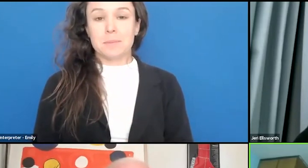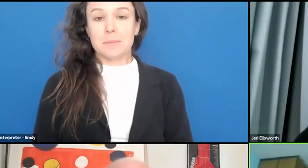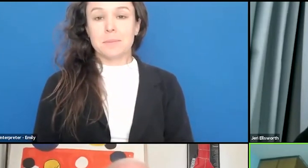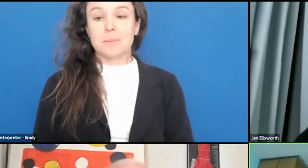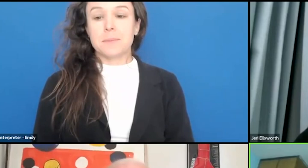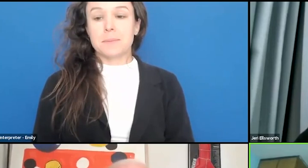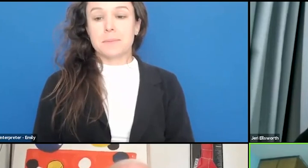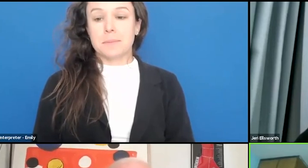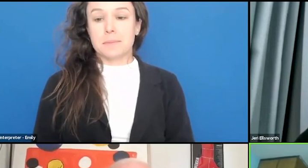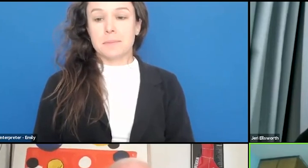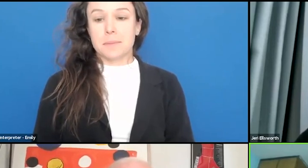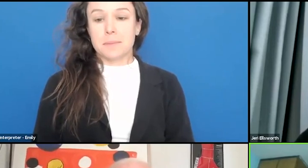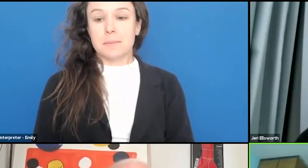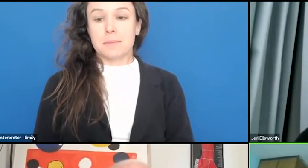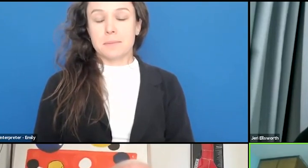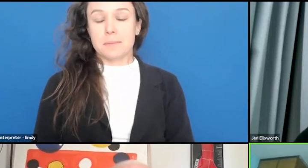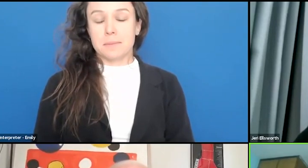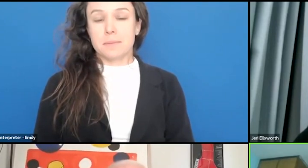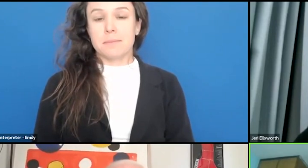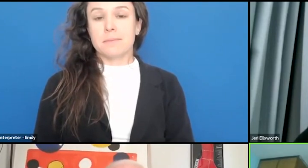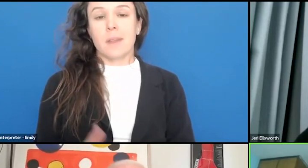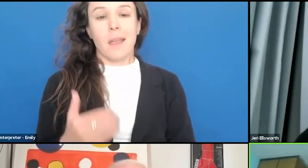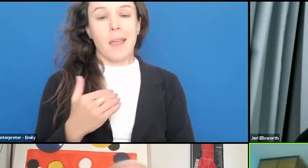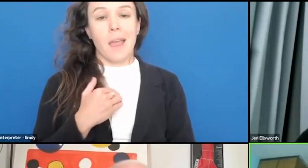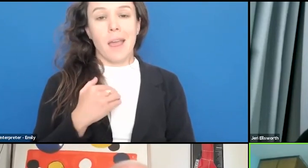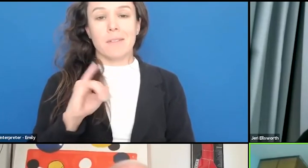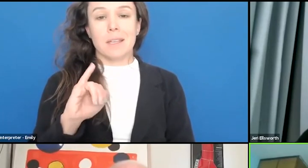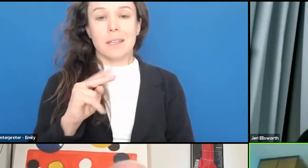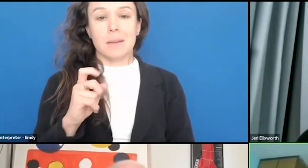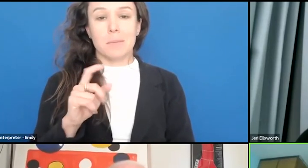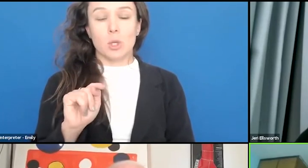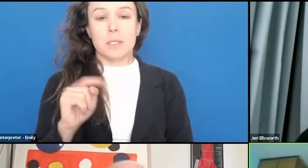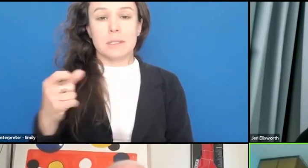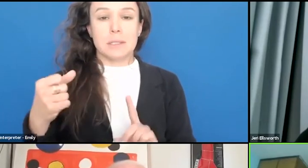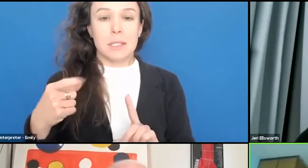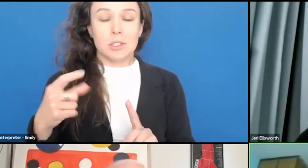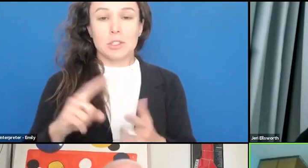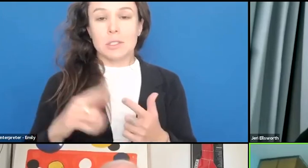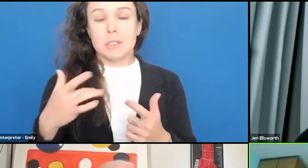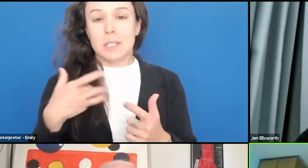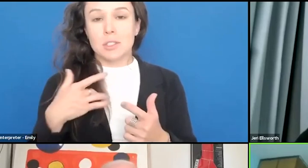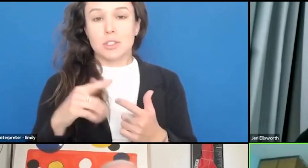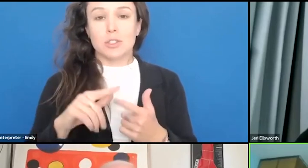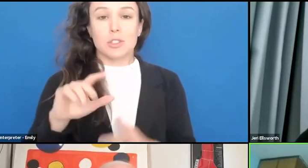saying we've got input sensors and ergonomics, and we got perception and interpretation and modeling,